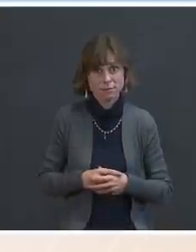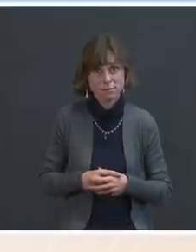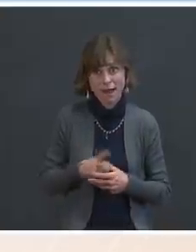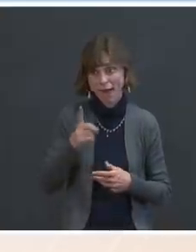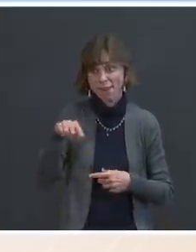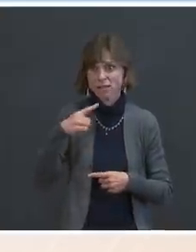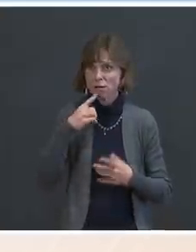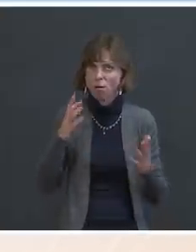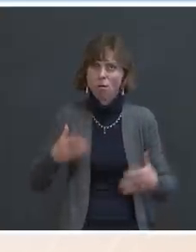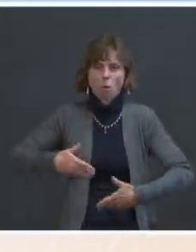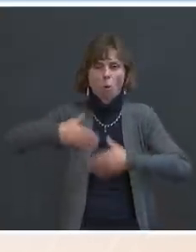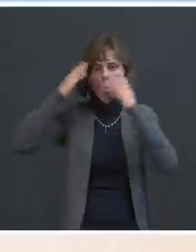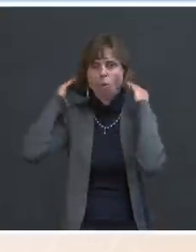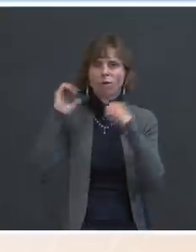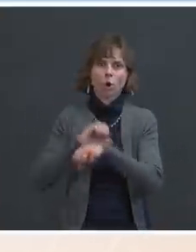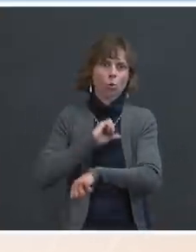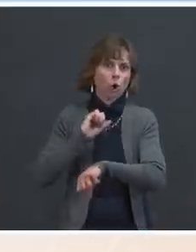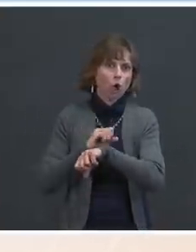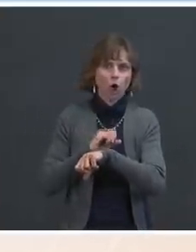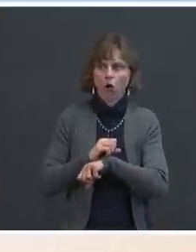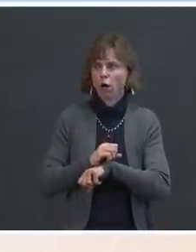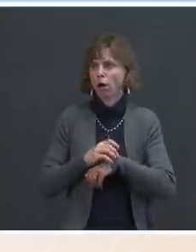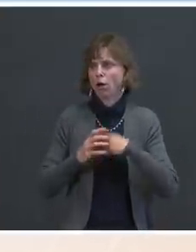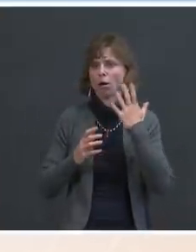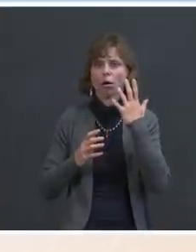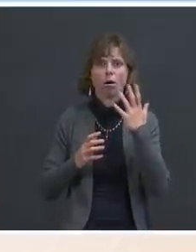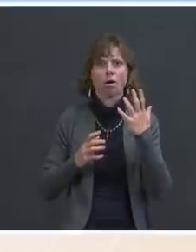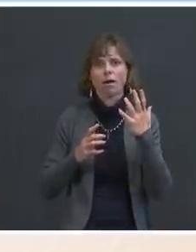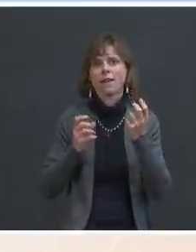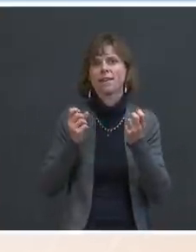and there's just too many encounters day in and day out?